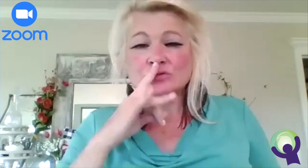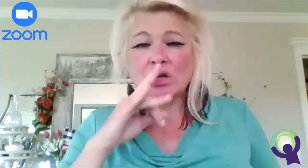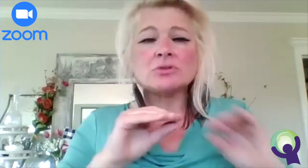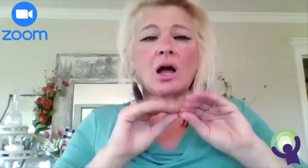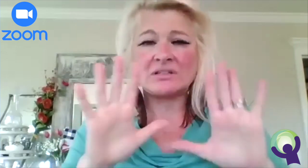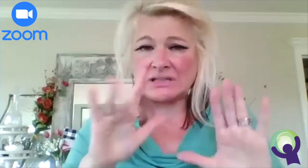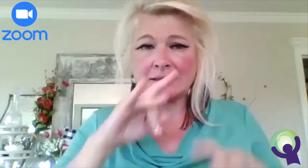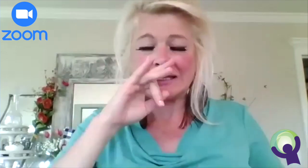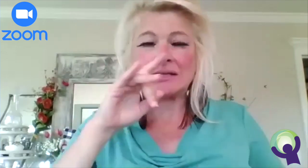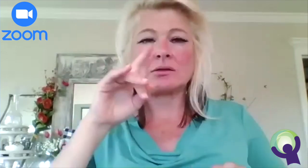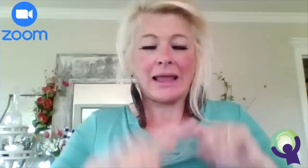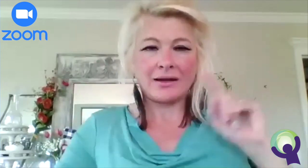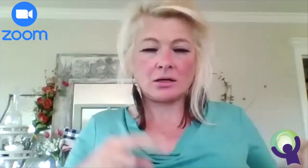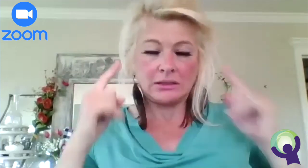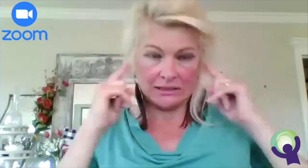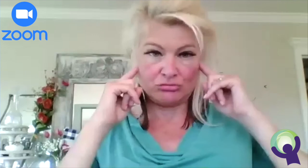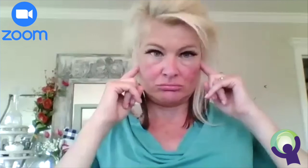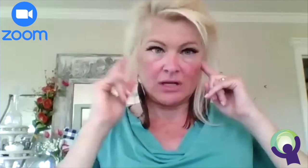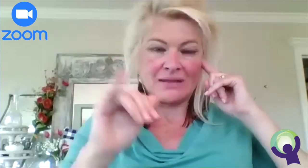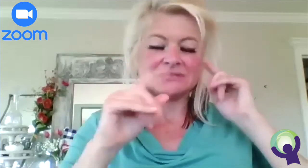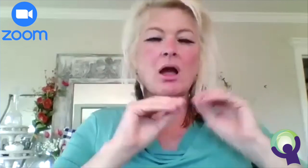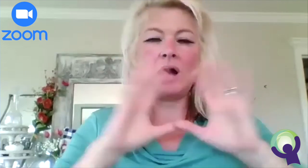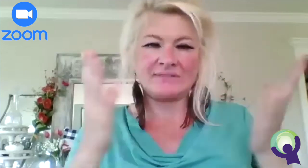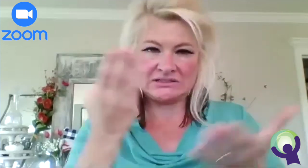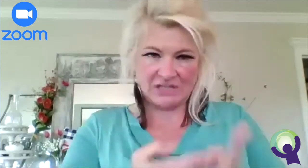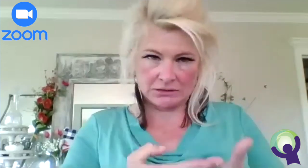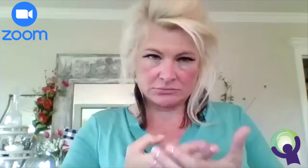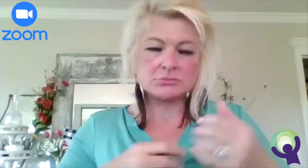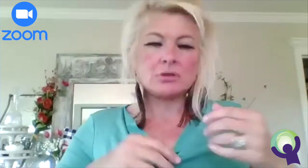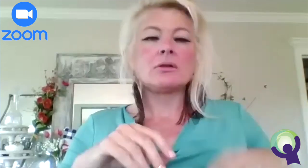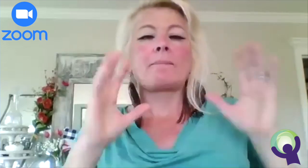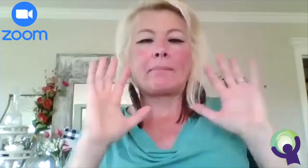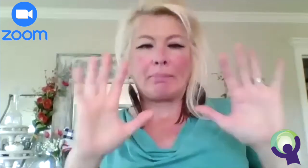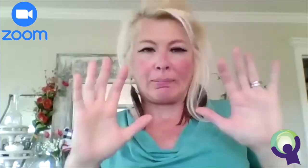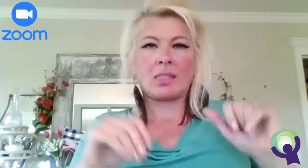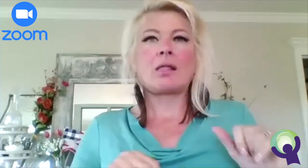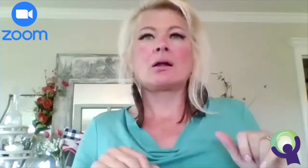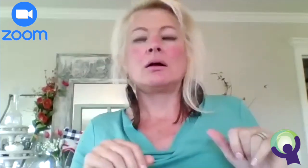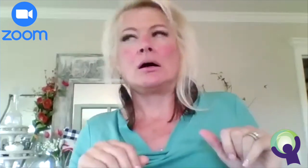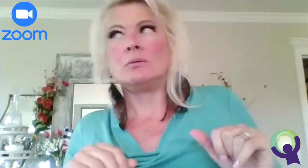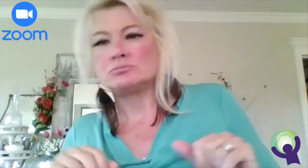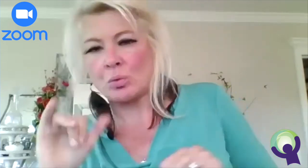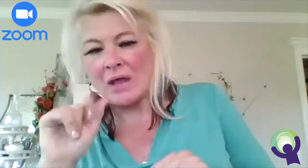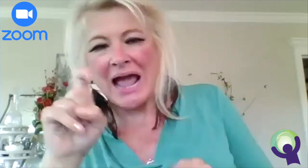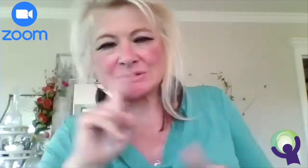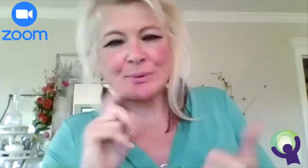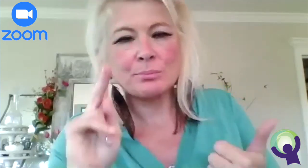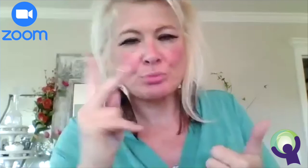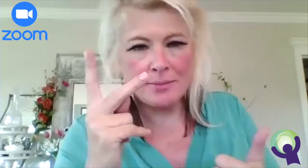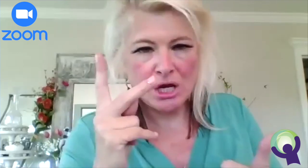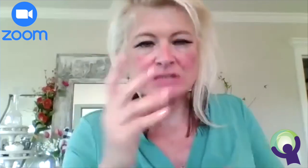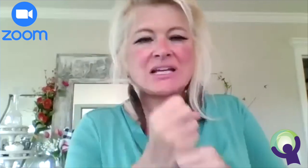the higher impact with deaf kids and and if they can't hear. So